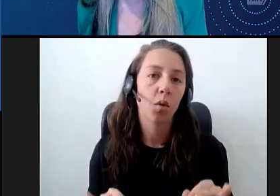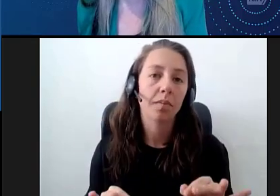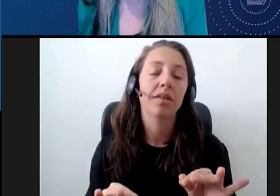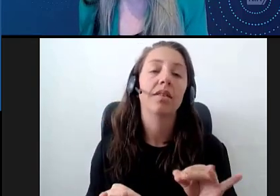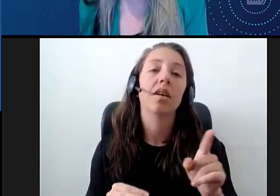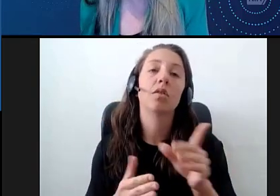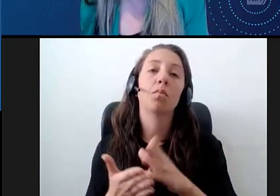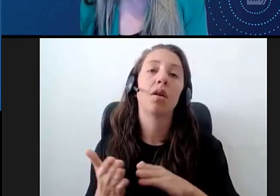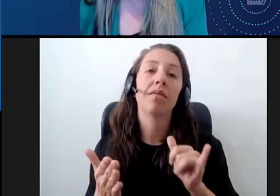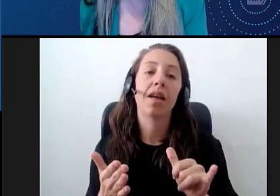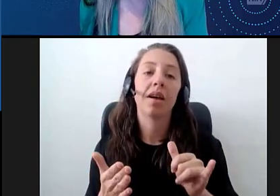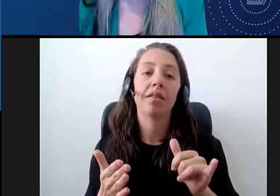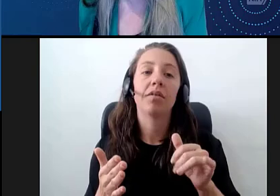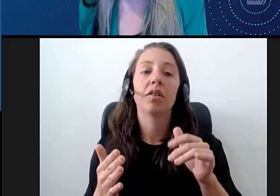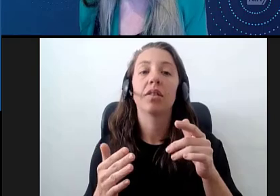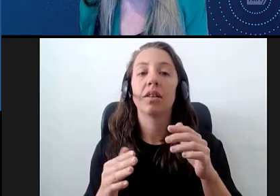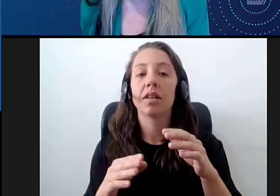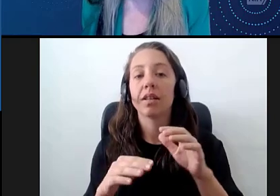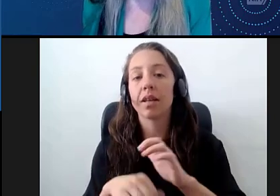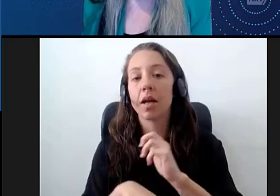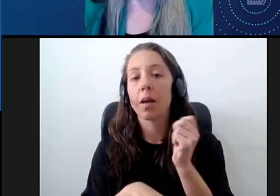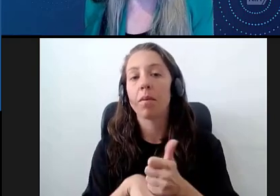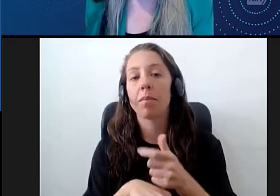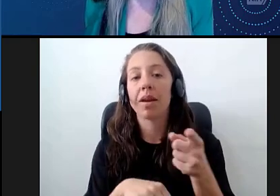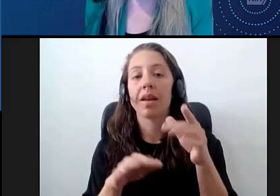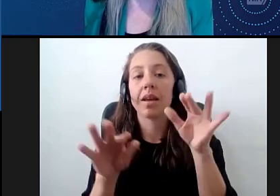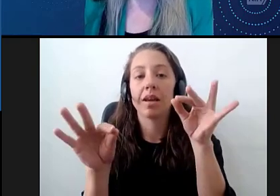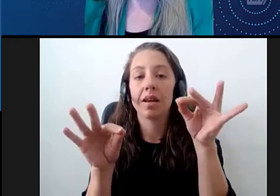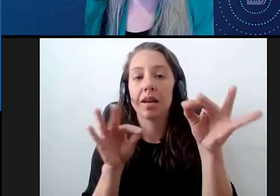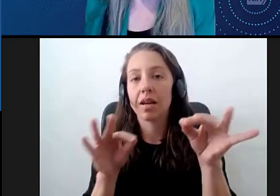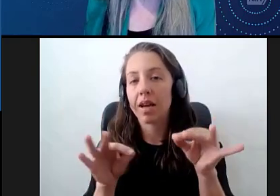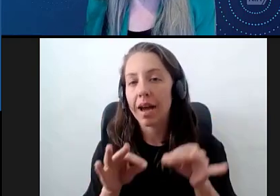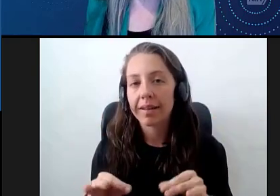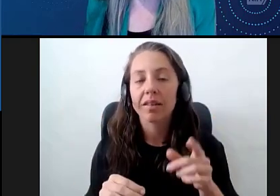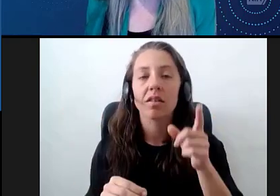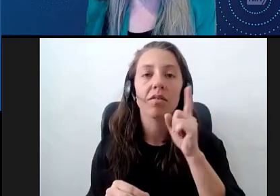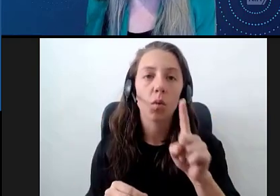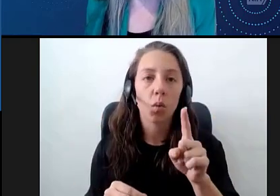Presidential Memorandum in NSPM 33, the Research Security